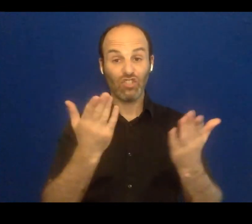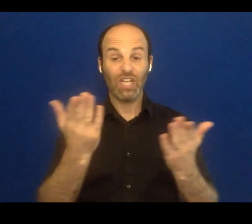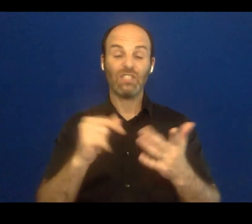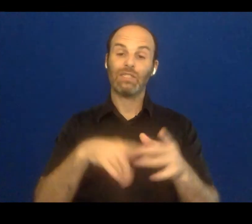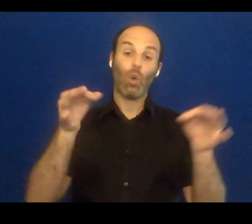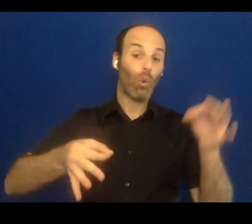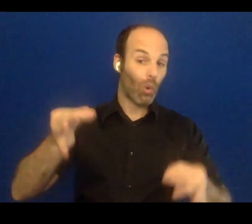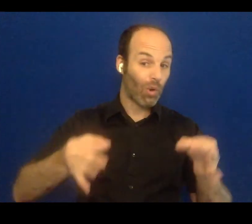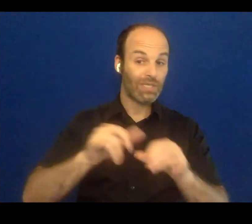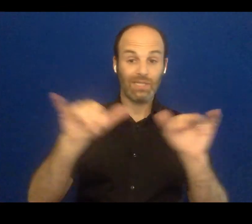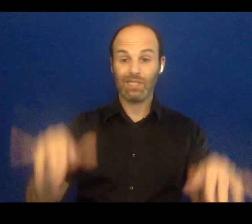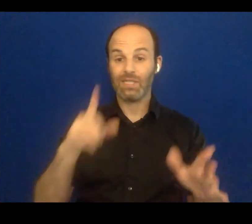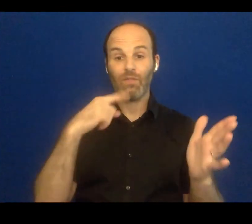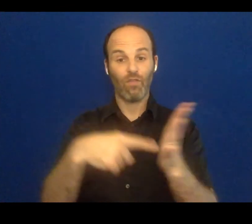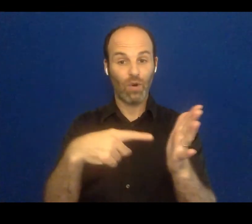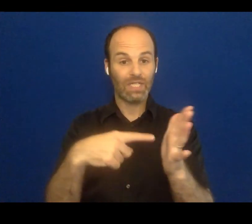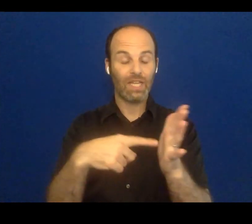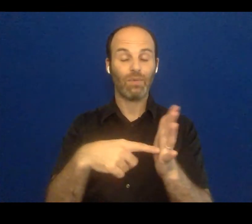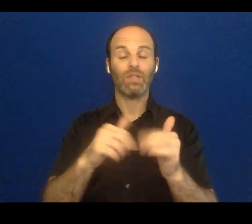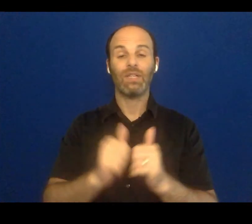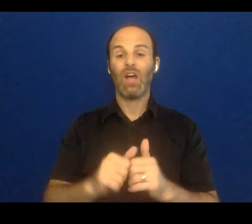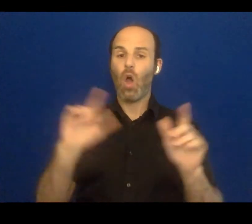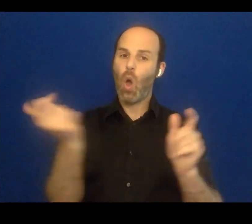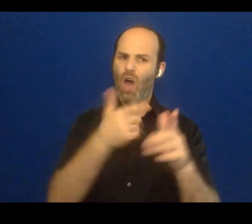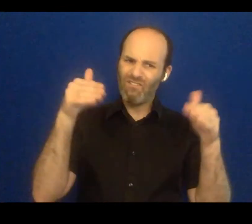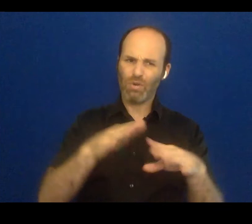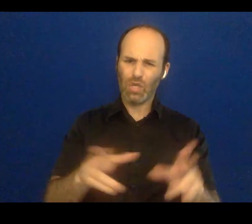SUGGESTIONS TO, BASICALLY THE COURT SYSTEM, THEY ARE FOCUSED